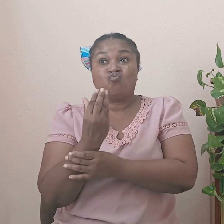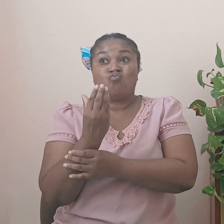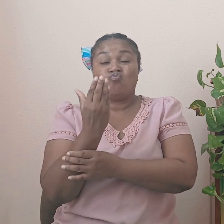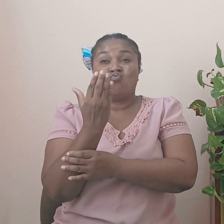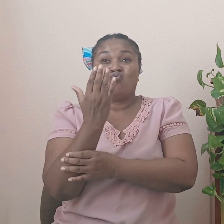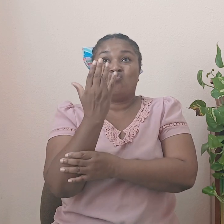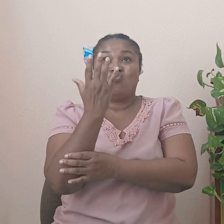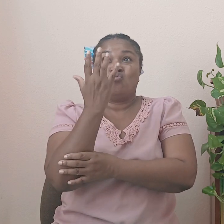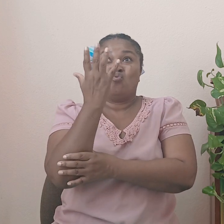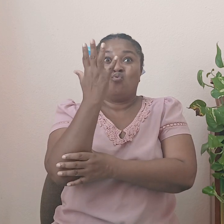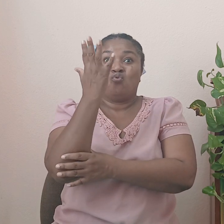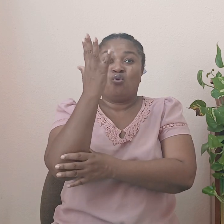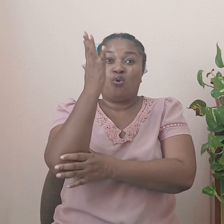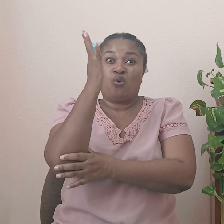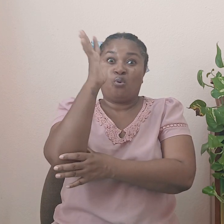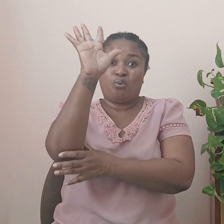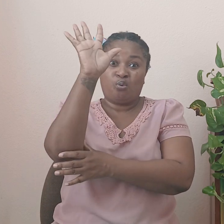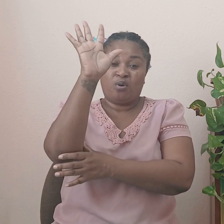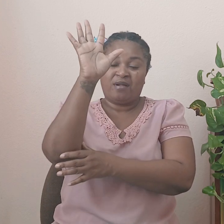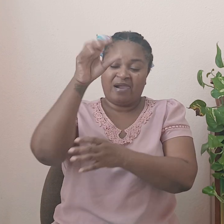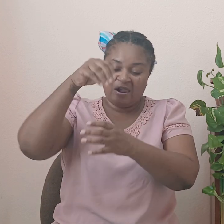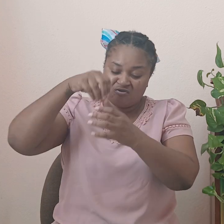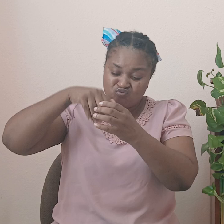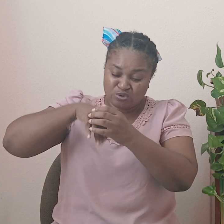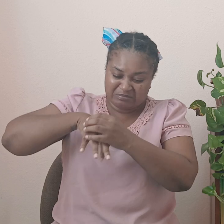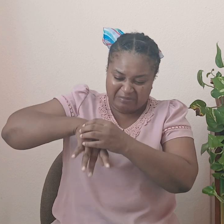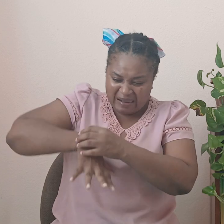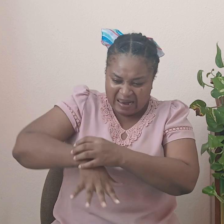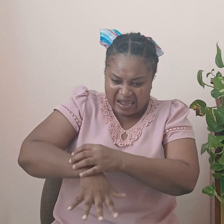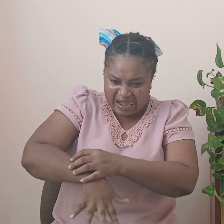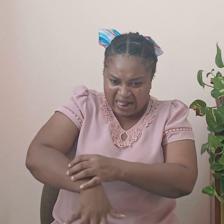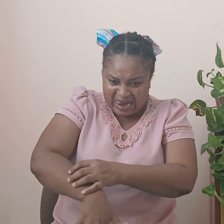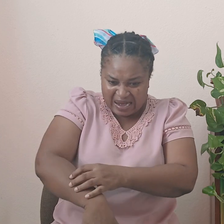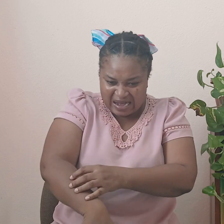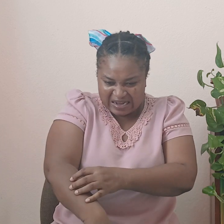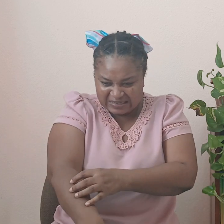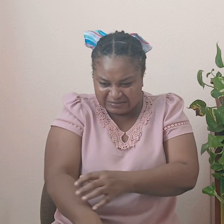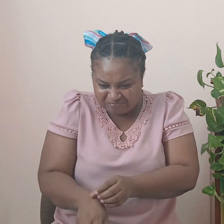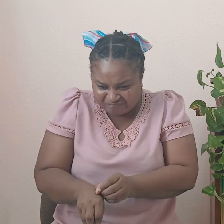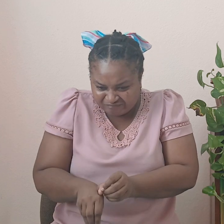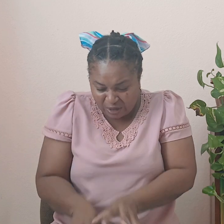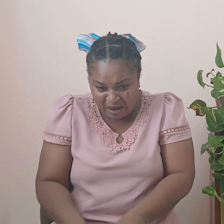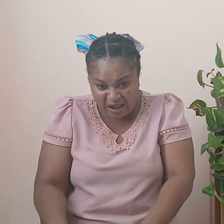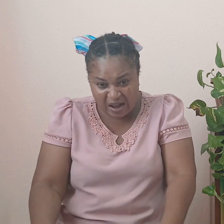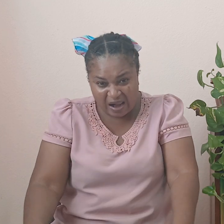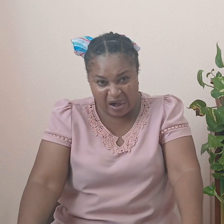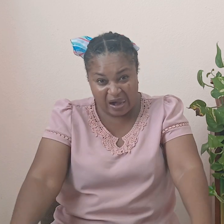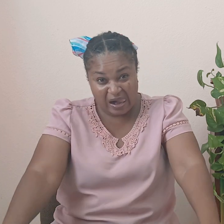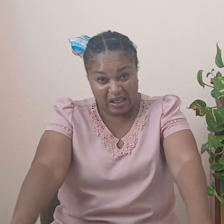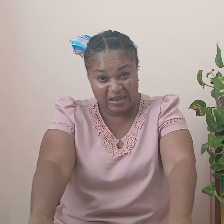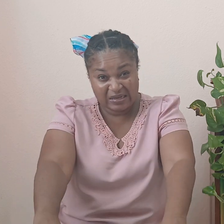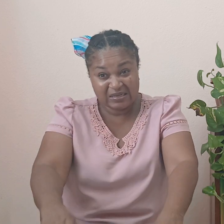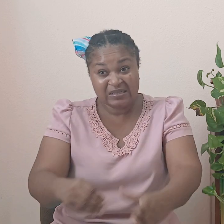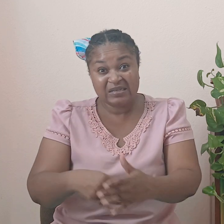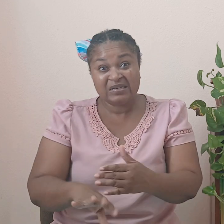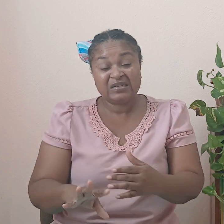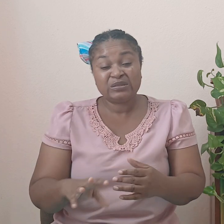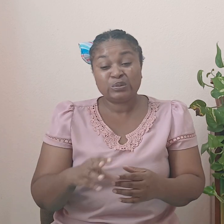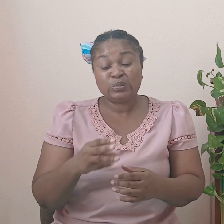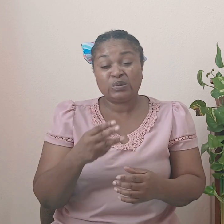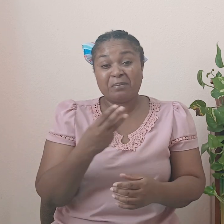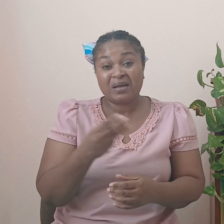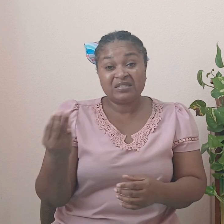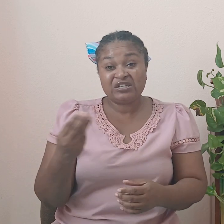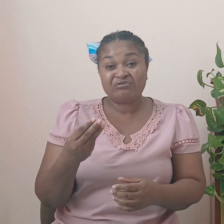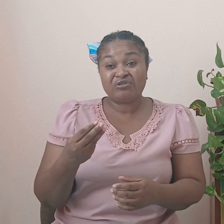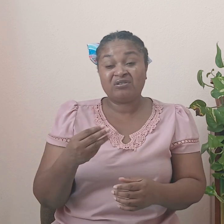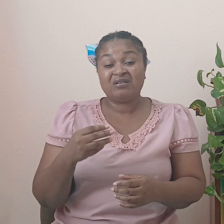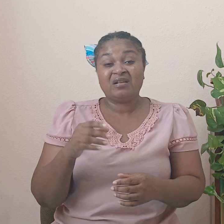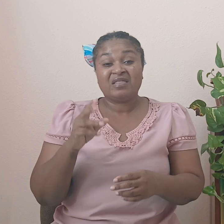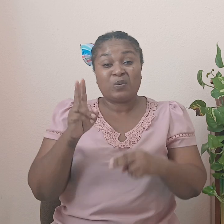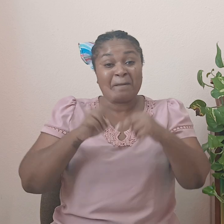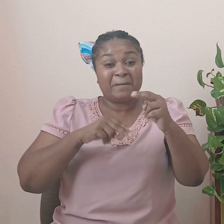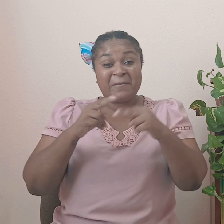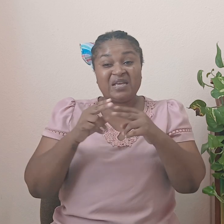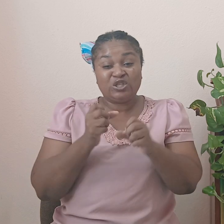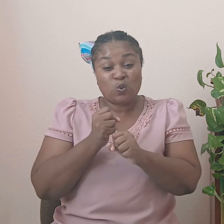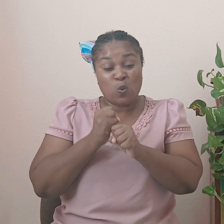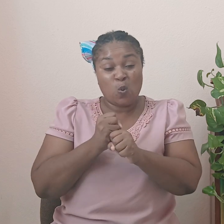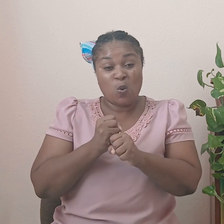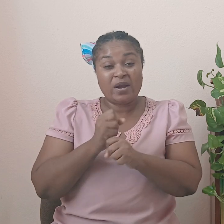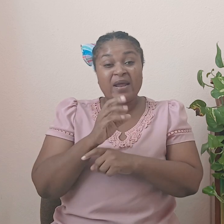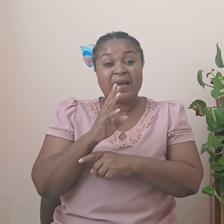It dug its deep roots into the material that the builders put there to hold the bricks together,